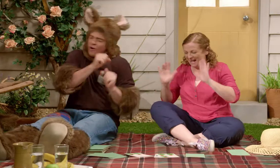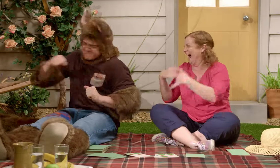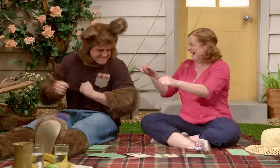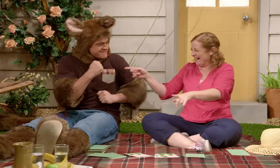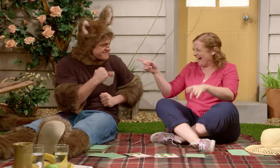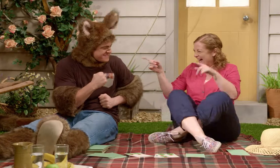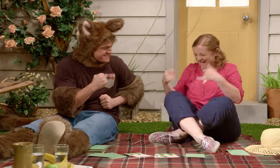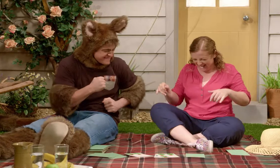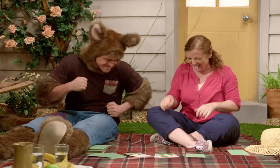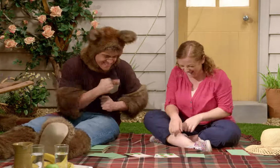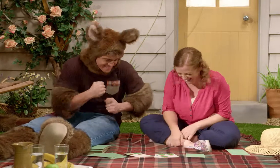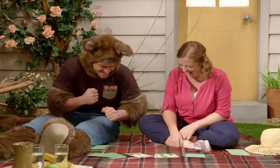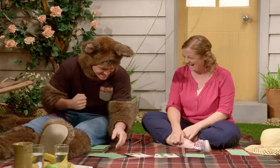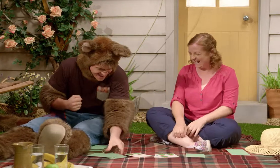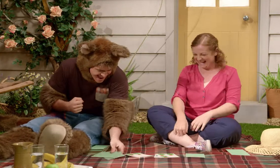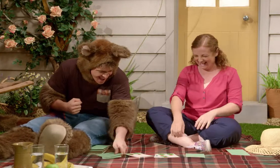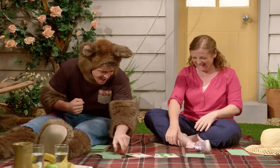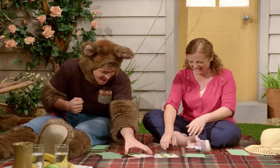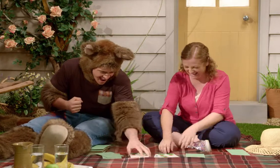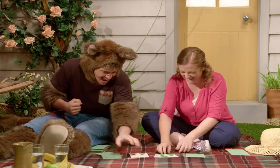Snap, oh! Haha!